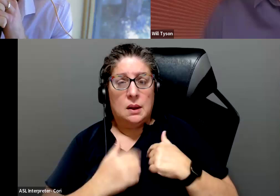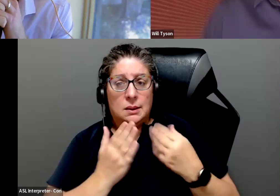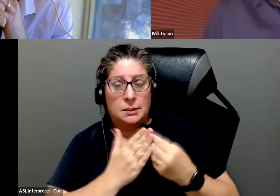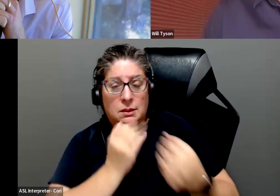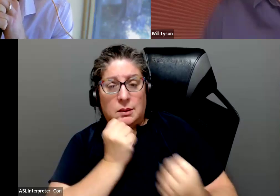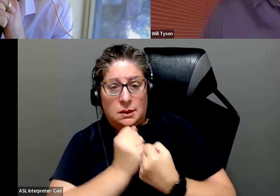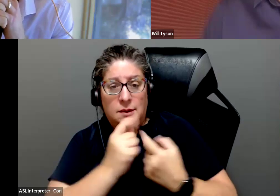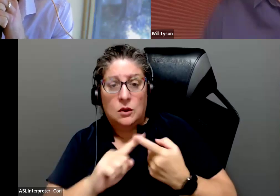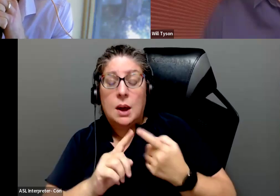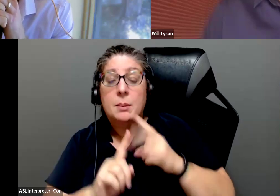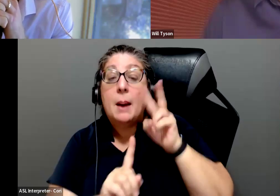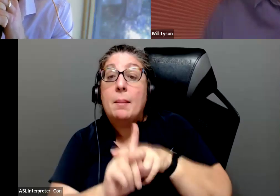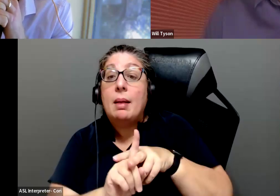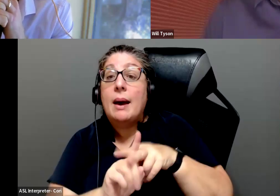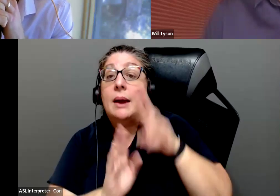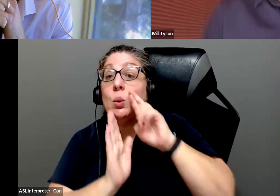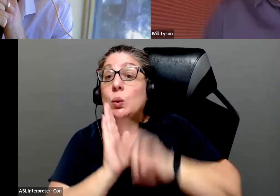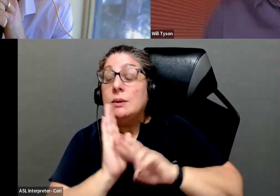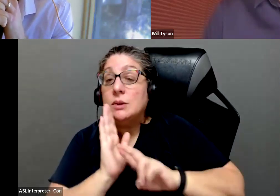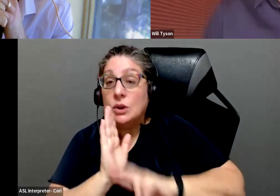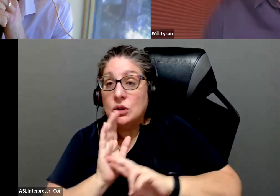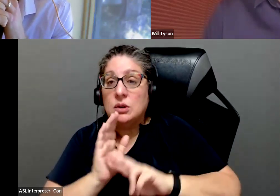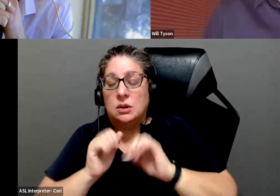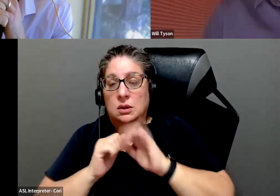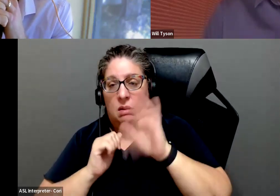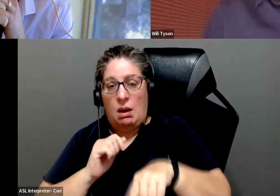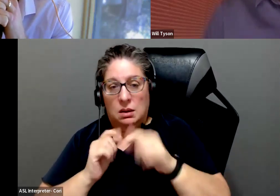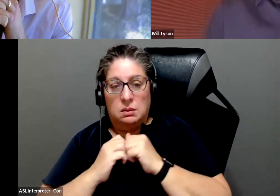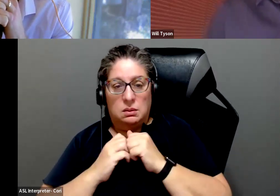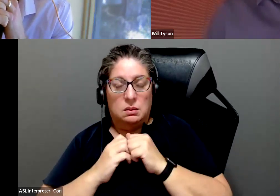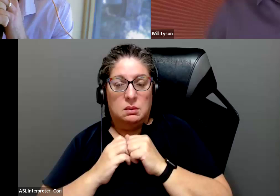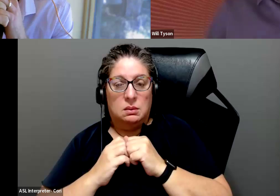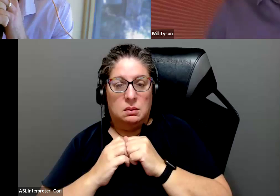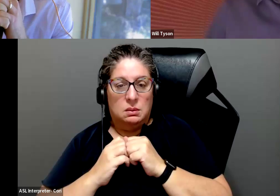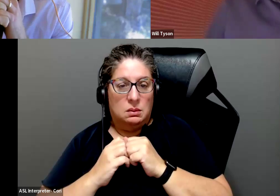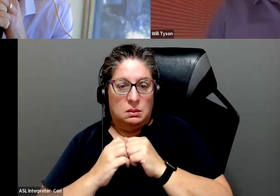the applied research in technician education program that basically